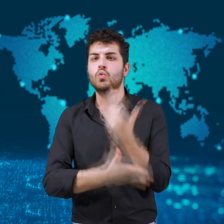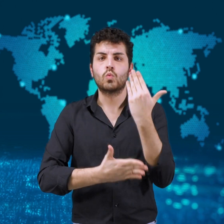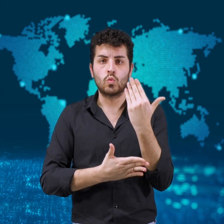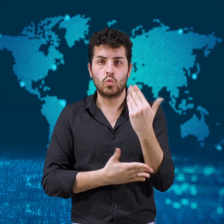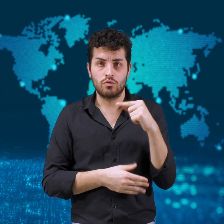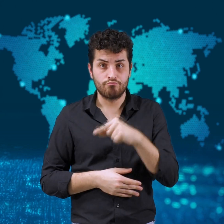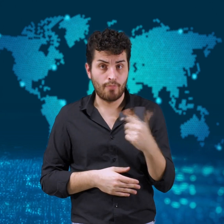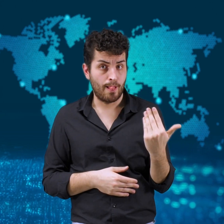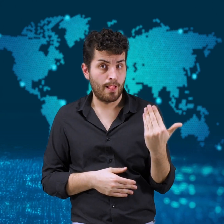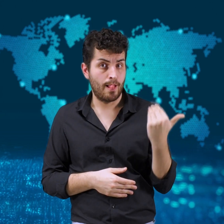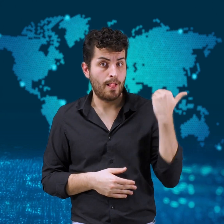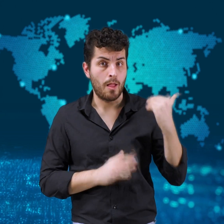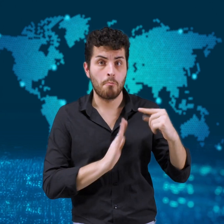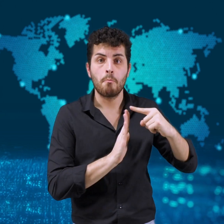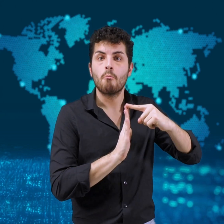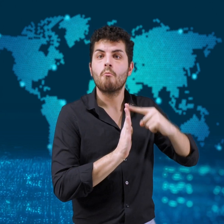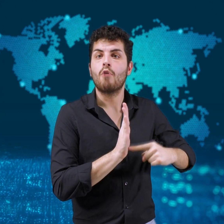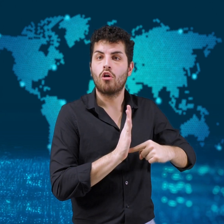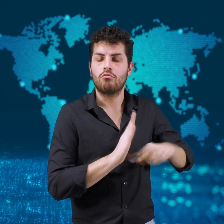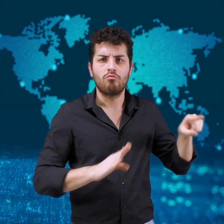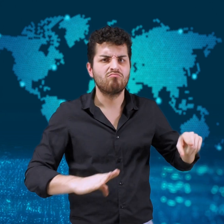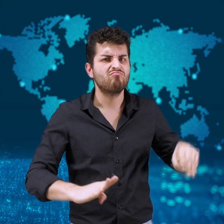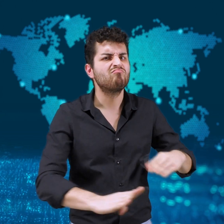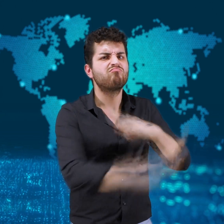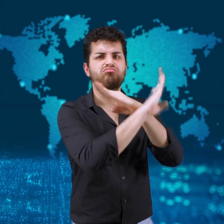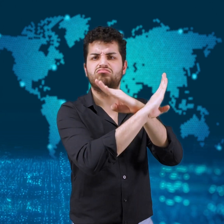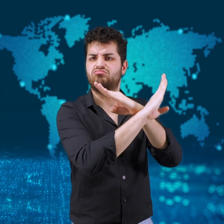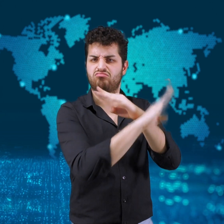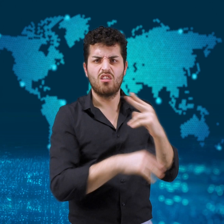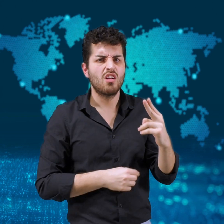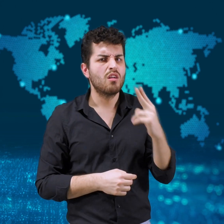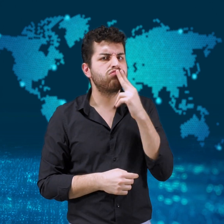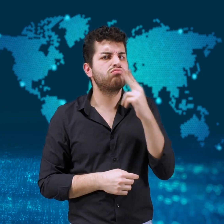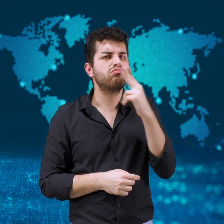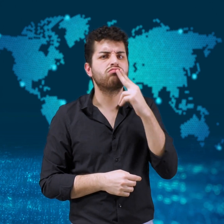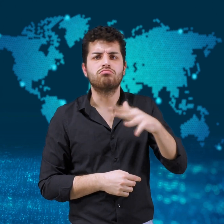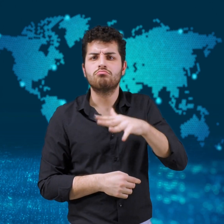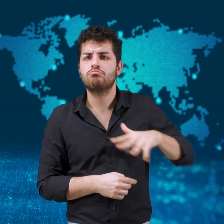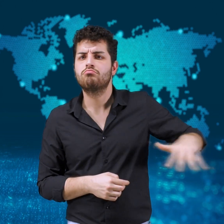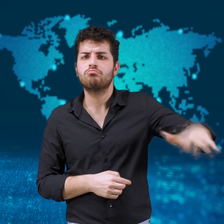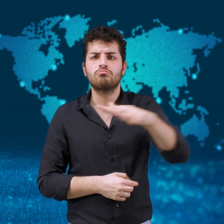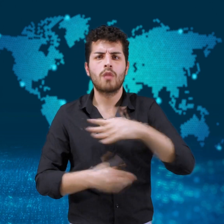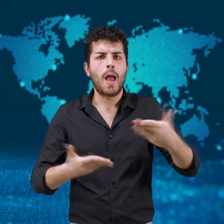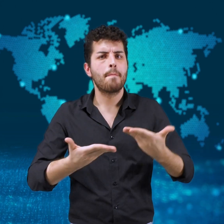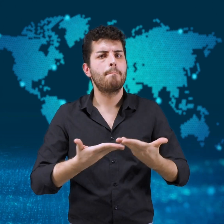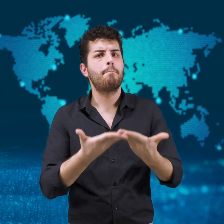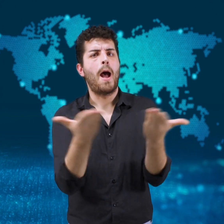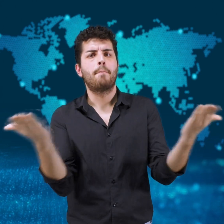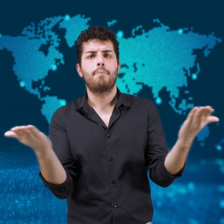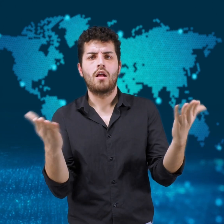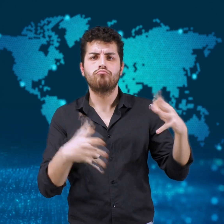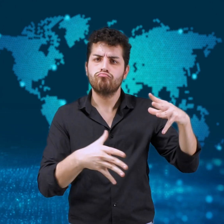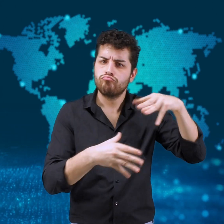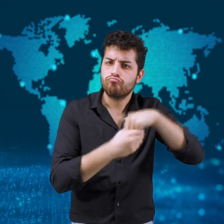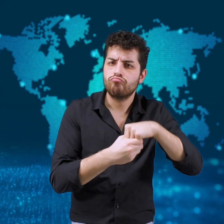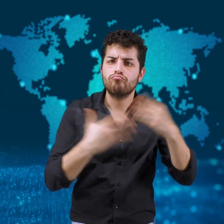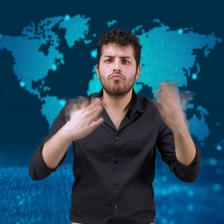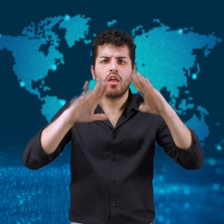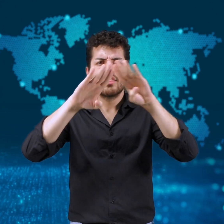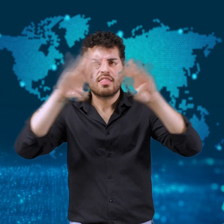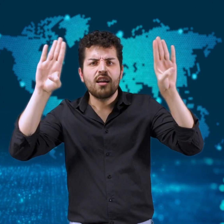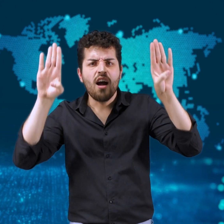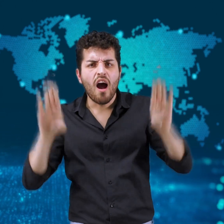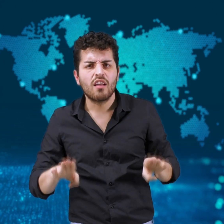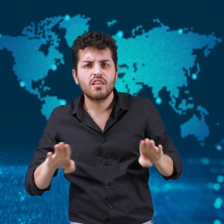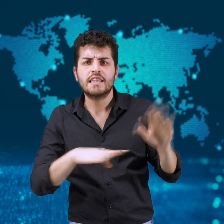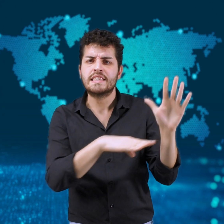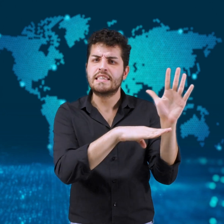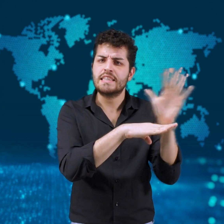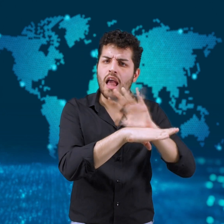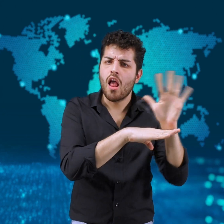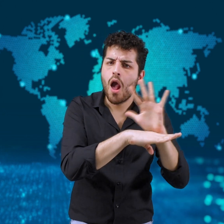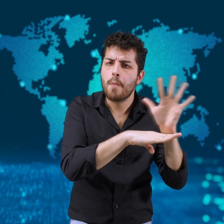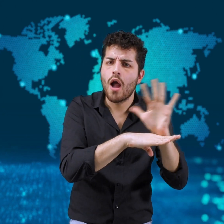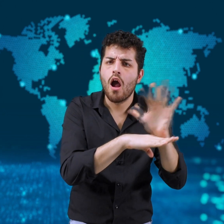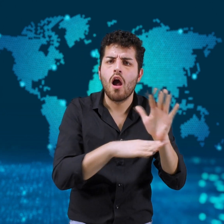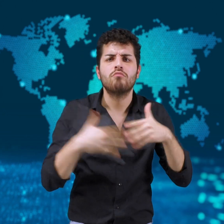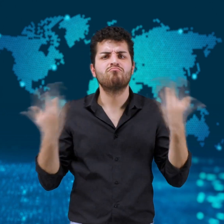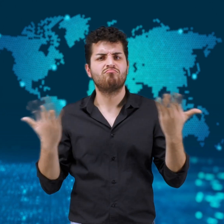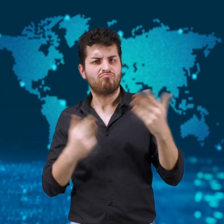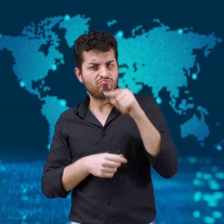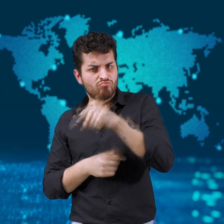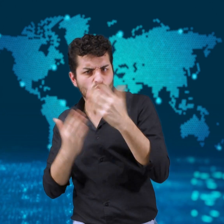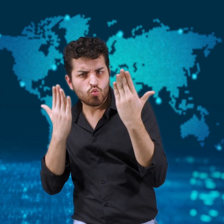The new law passed earlier this month now bans smoking in public places,